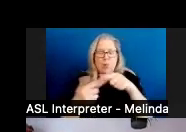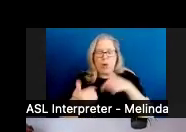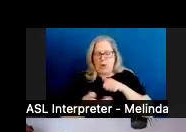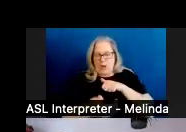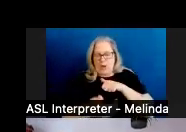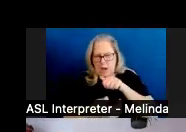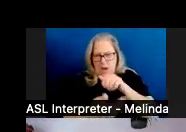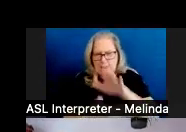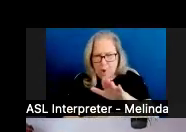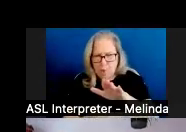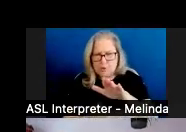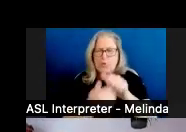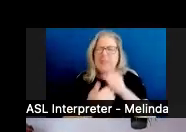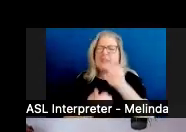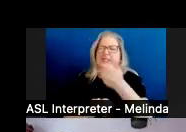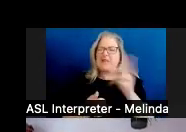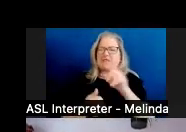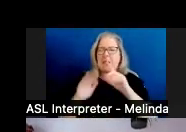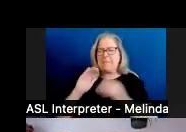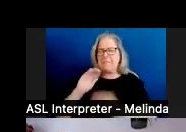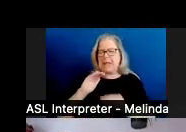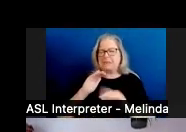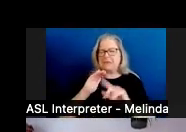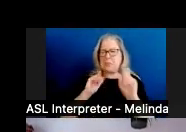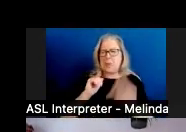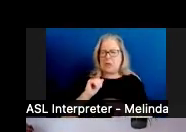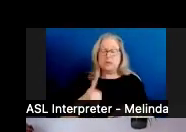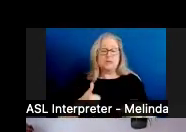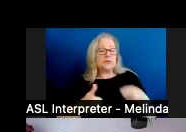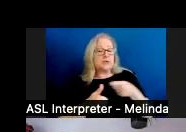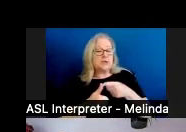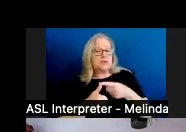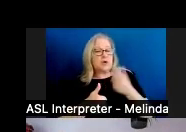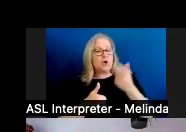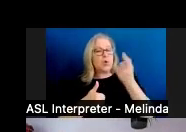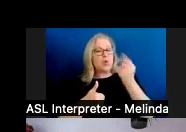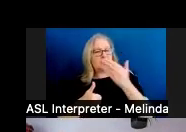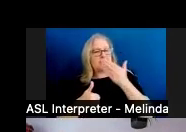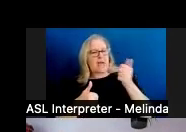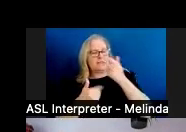with several basic questions that we want to ask. One, what's in the best interest of the science?